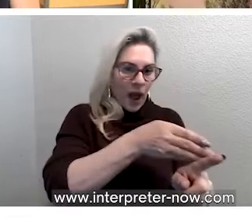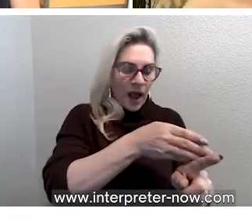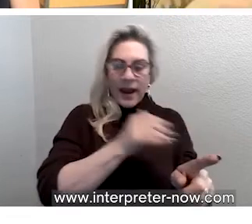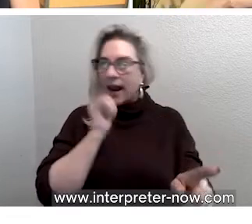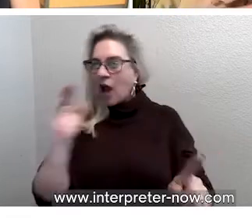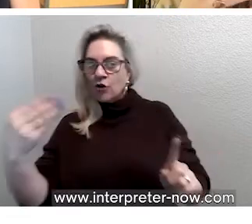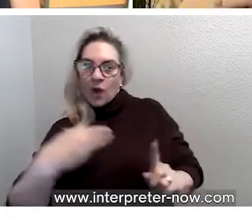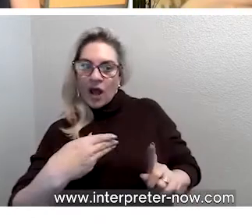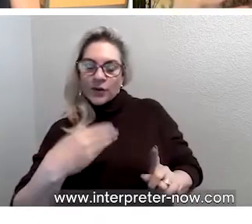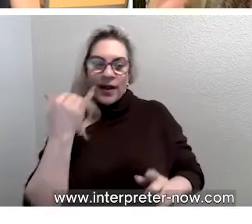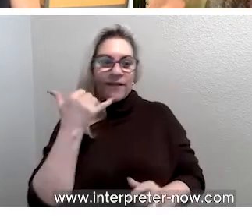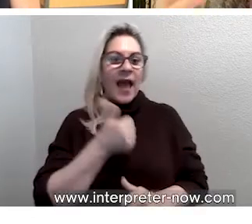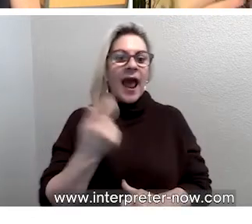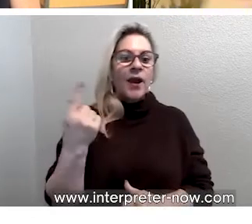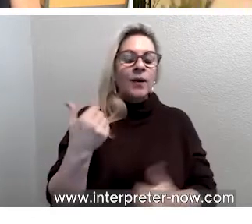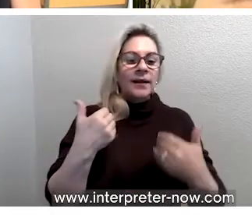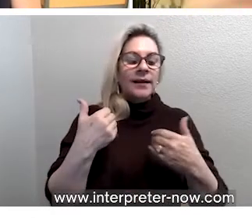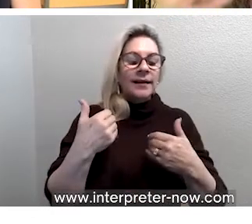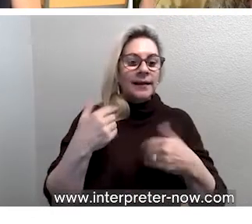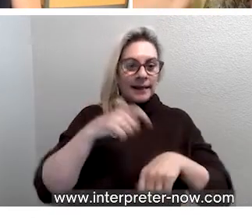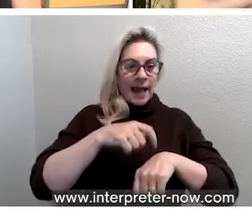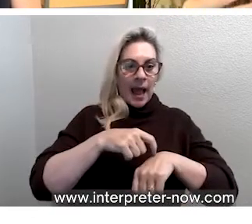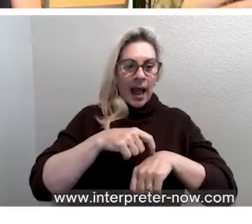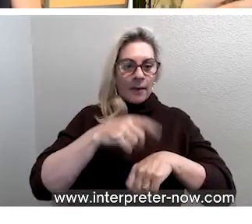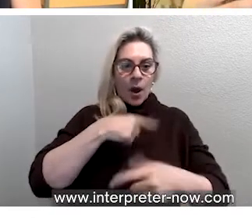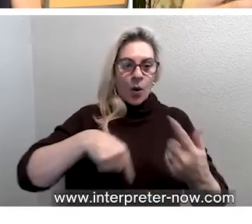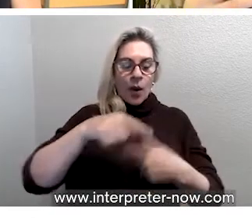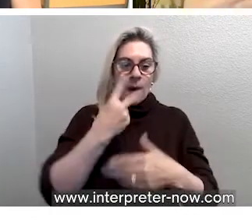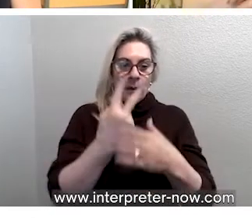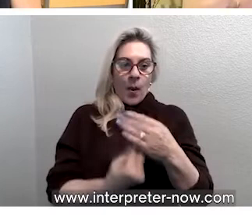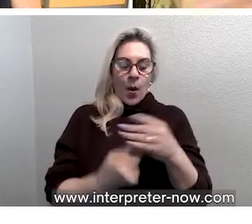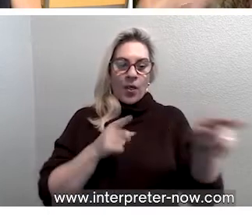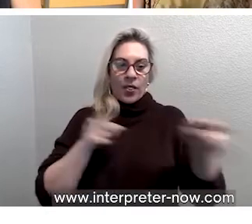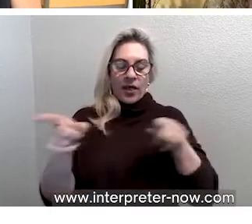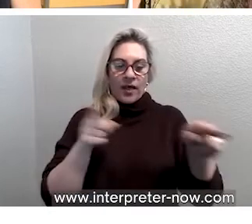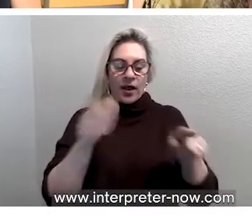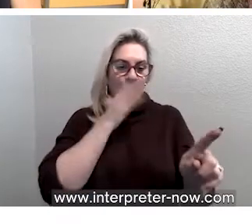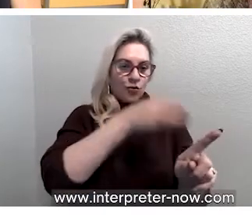If anyone has spent any time around both direct and indirect communicators, their ways of